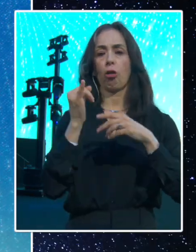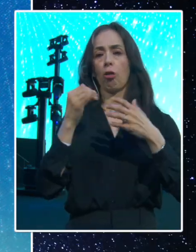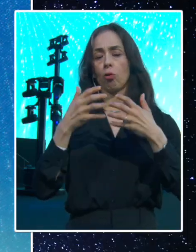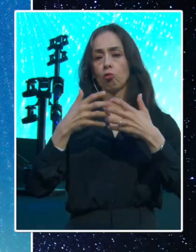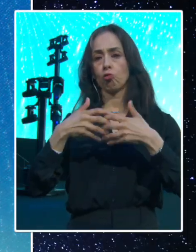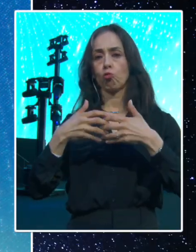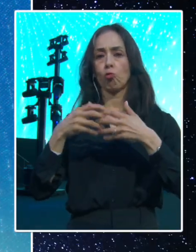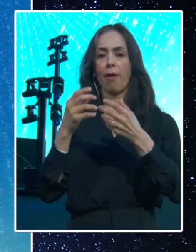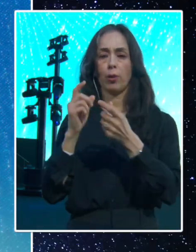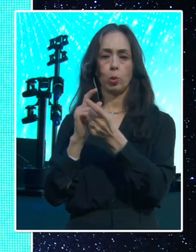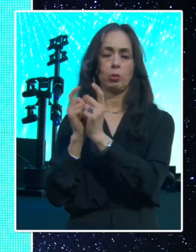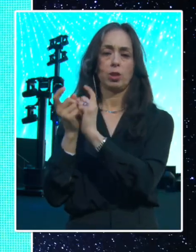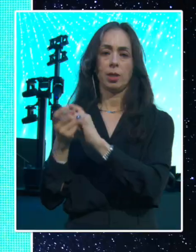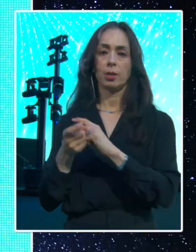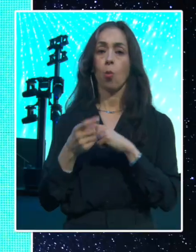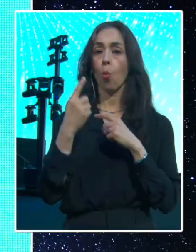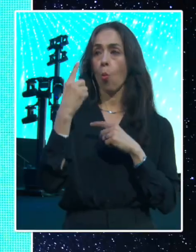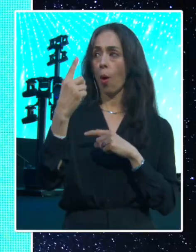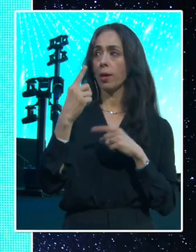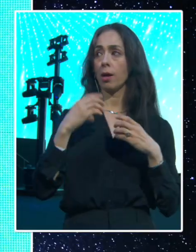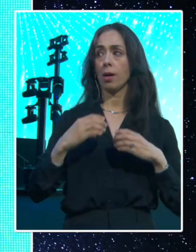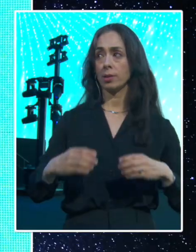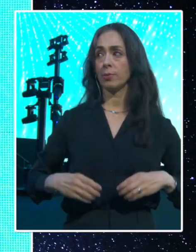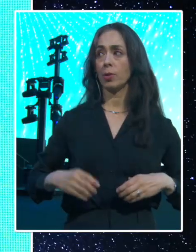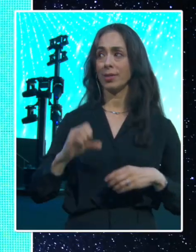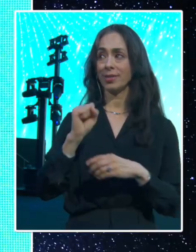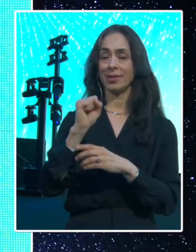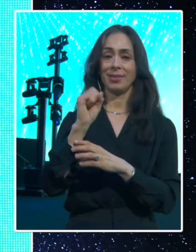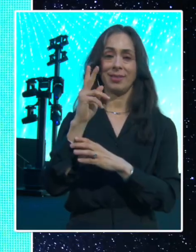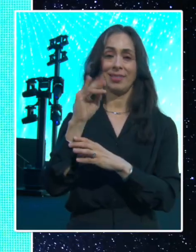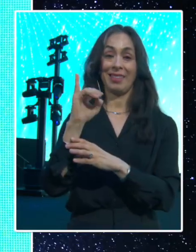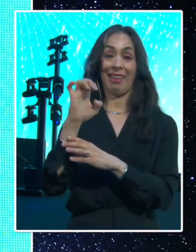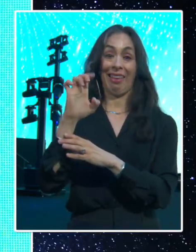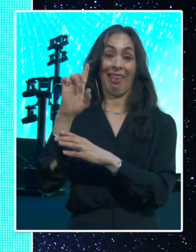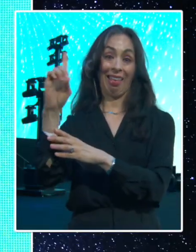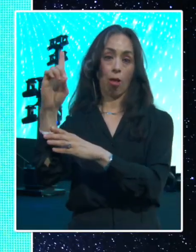One customer that's pioneering innovation in this space is SKILD AI.